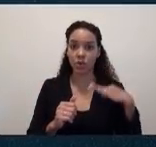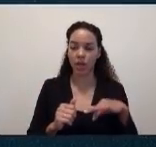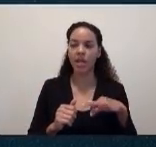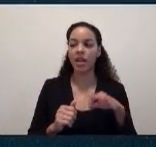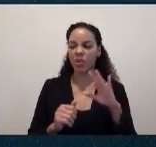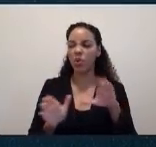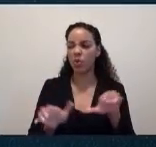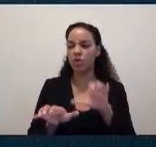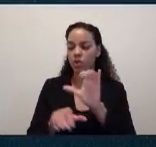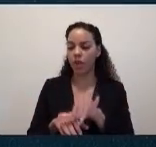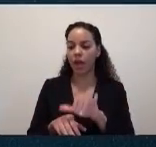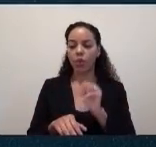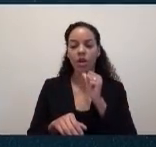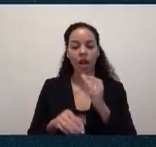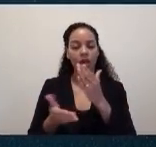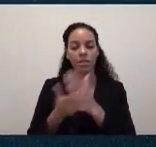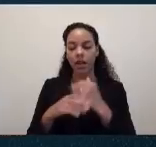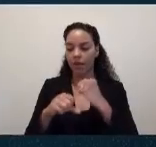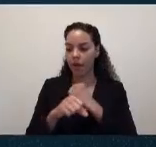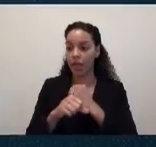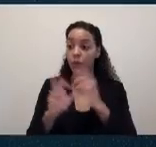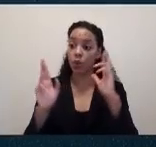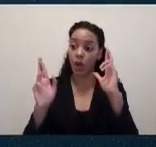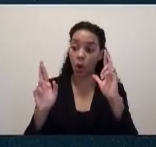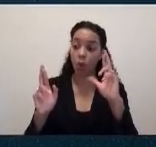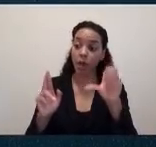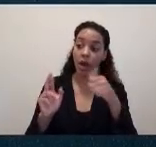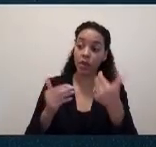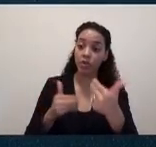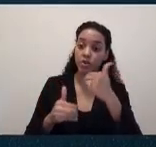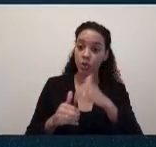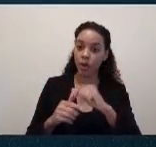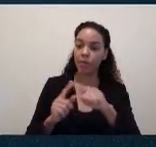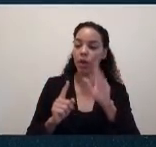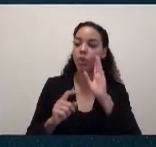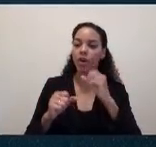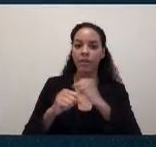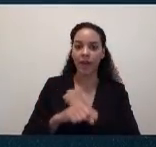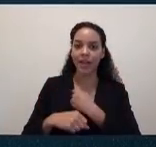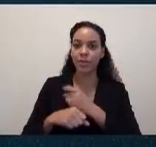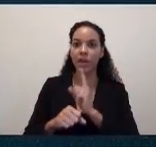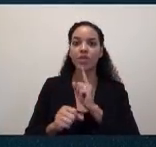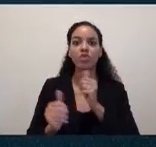We hope that others join us, but if they don't, we're going to fight to make sure that we get this passed. It's that critical. The child tax credit